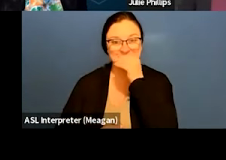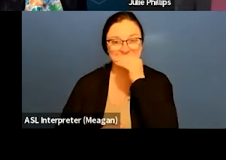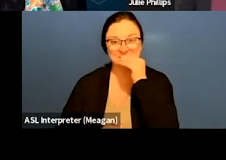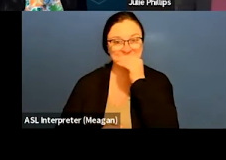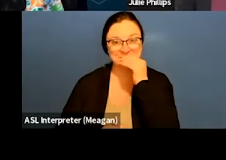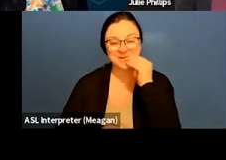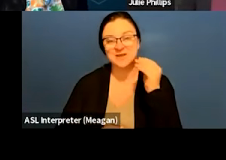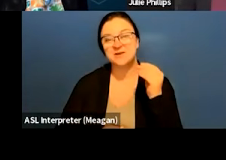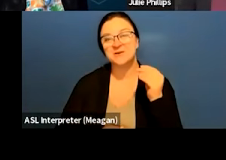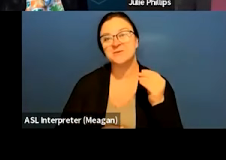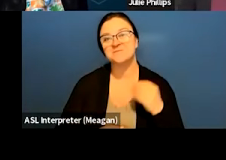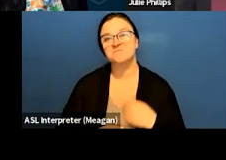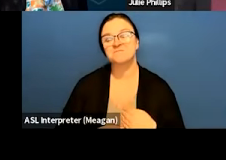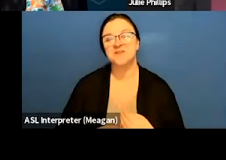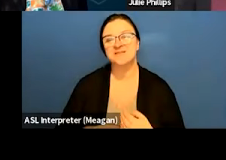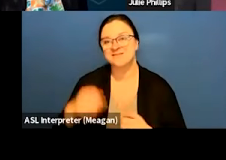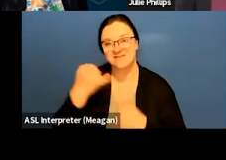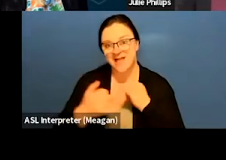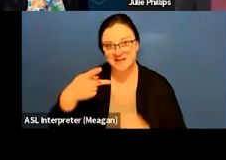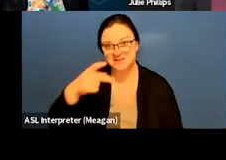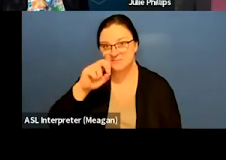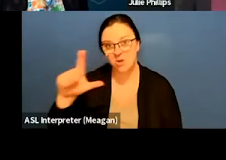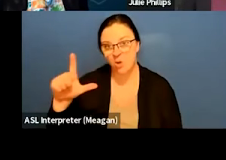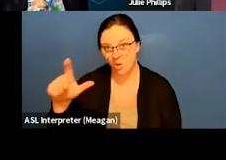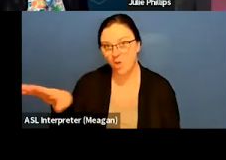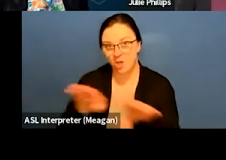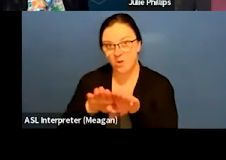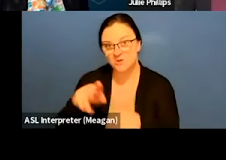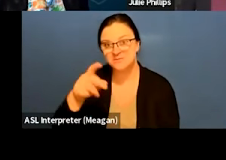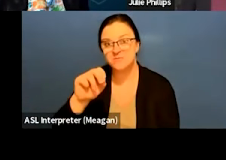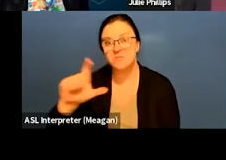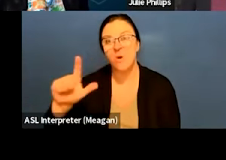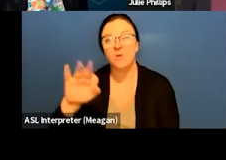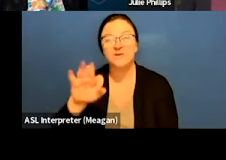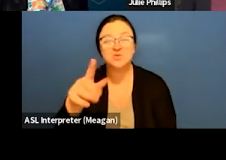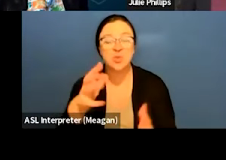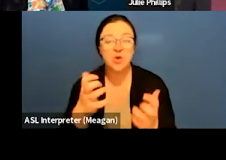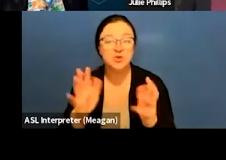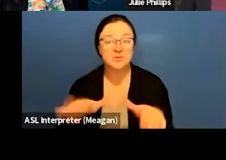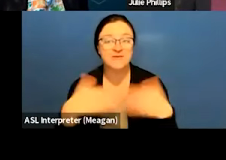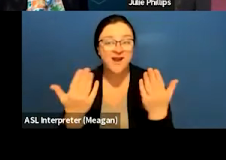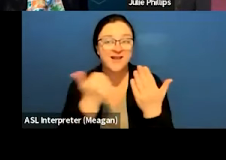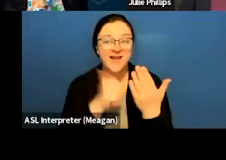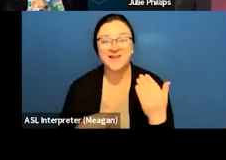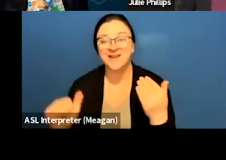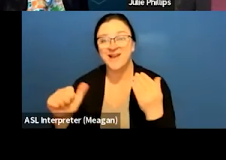And we do have a closing poll here. If you would like to give us any additional information